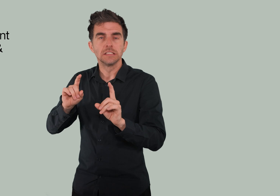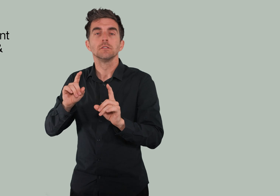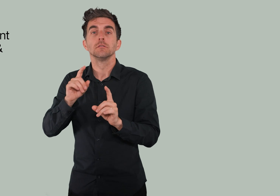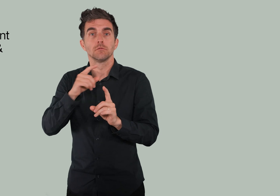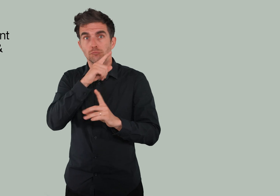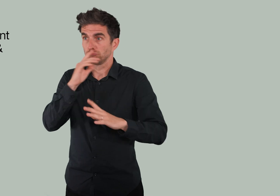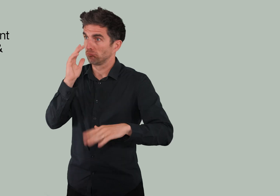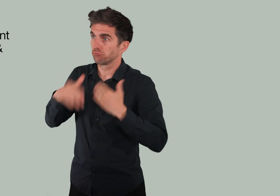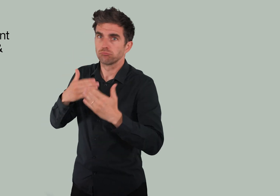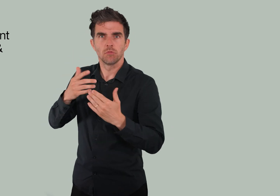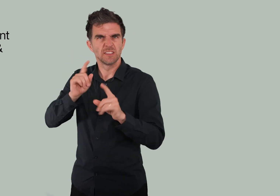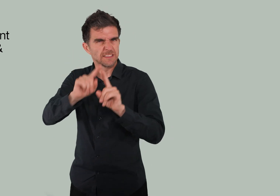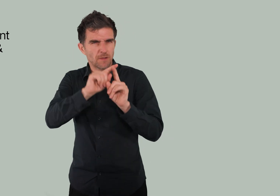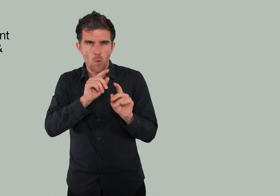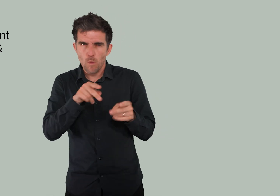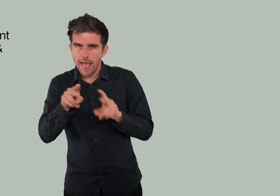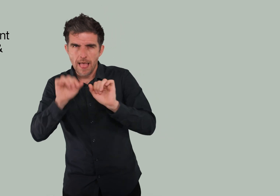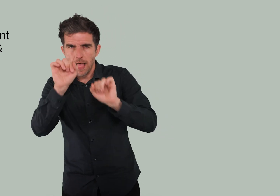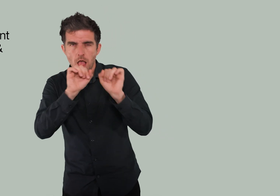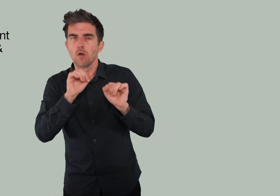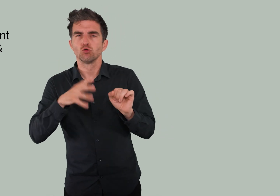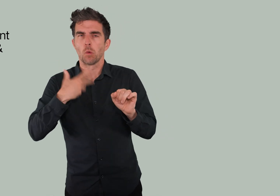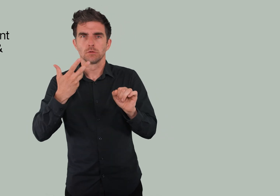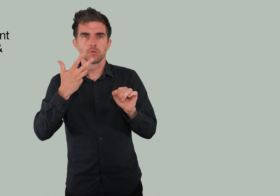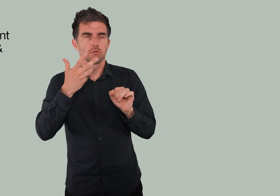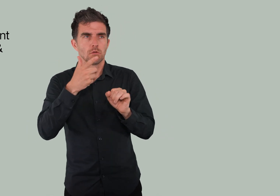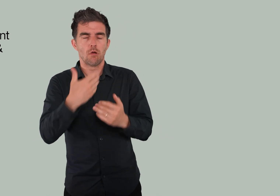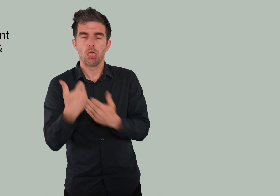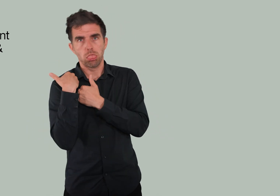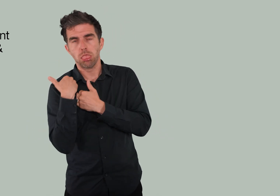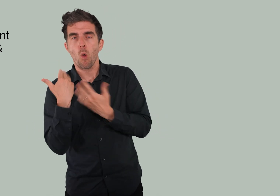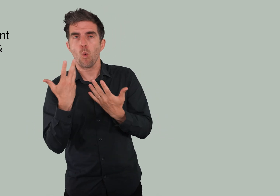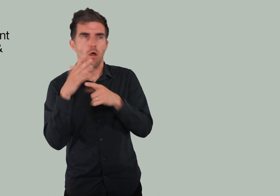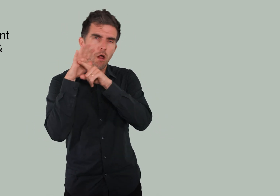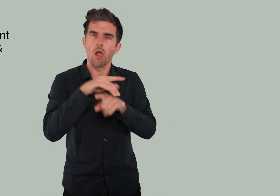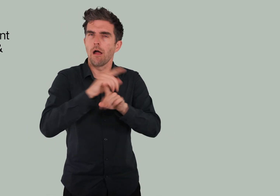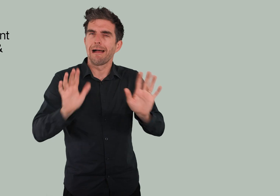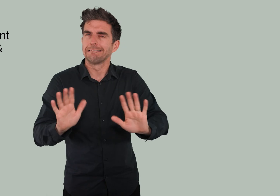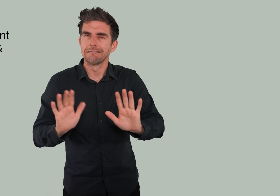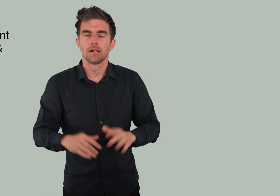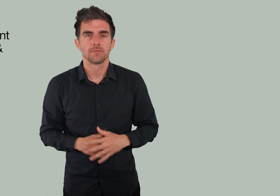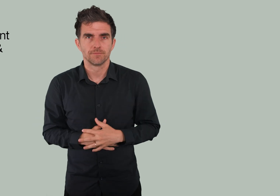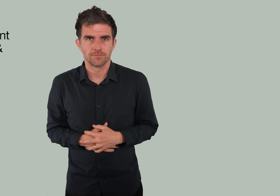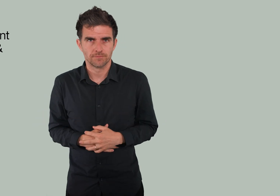respond to different initiatives without disadvantaging or burdening them.